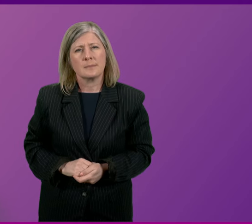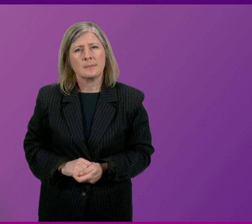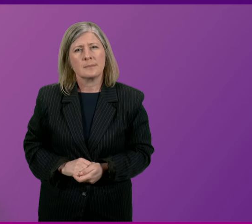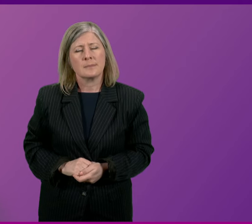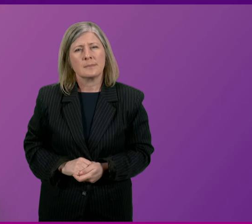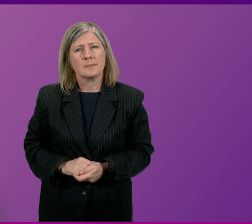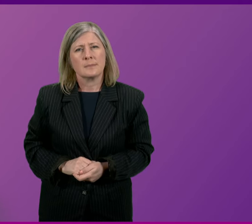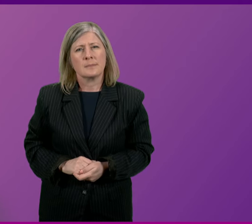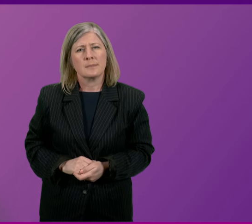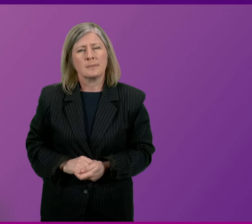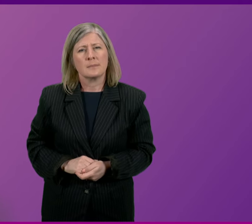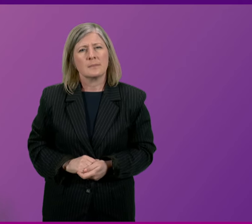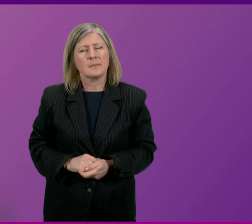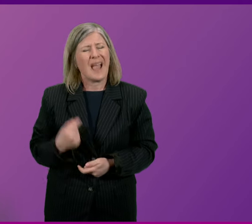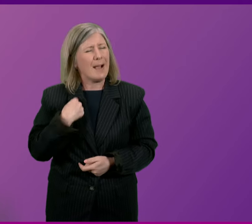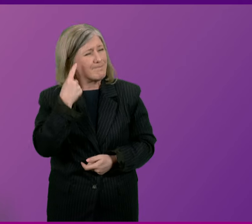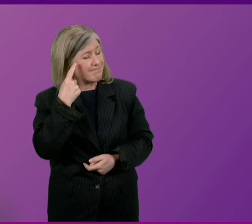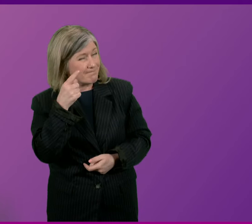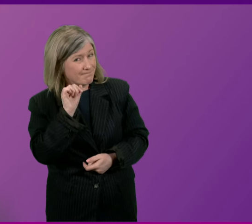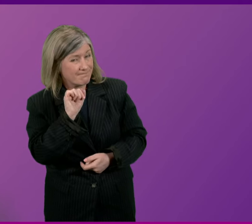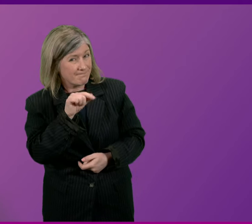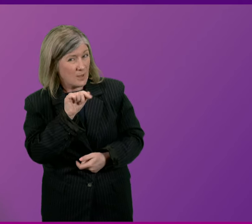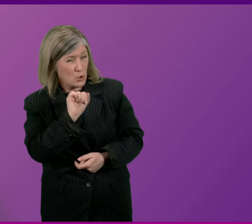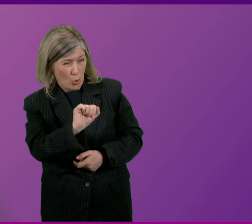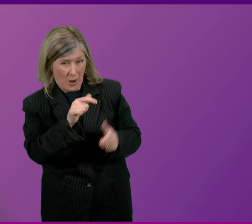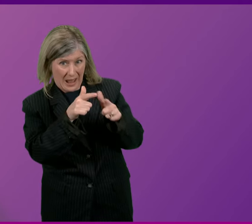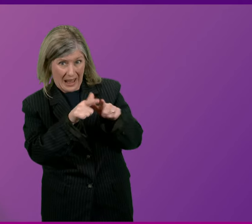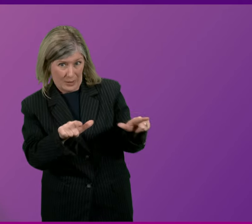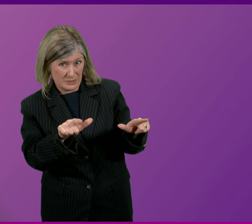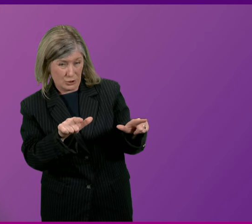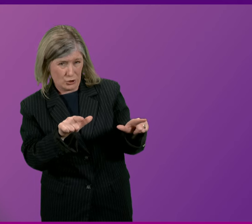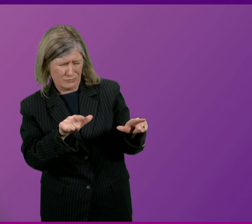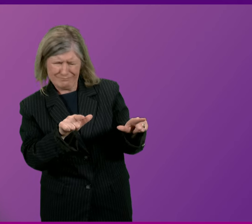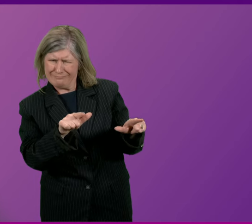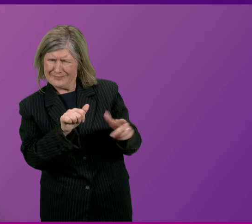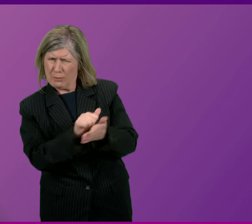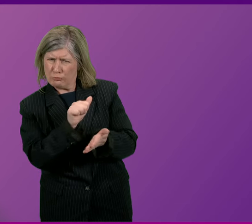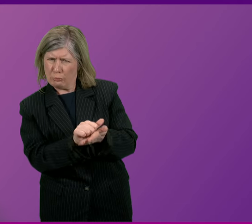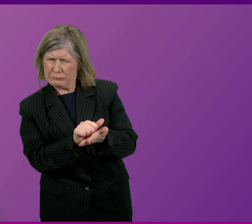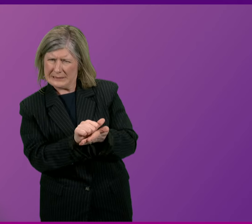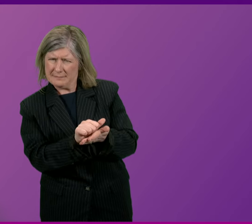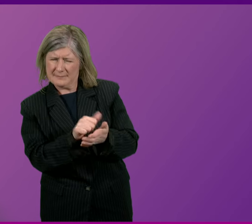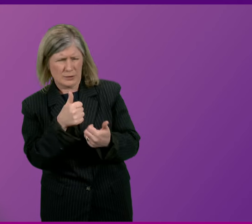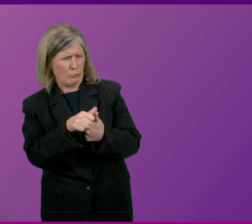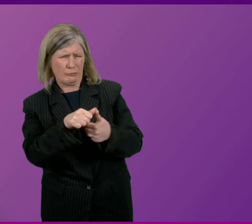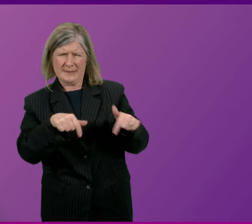I do not think that Mr Lumsden’s language is appropriate in the Parliament. It is not for me to